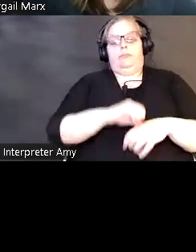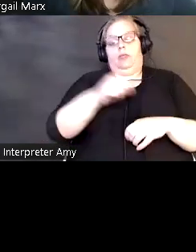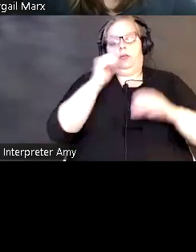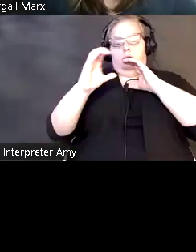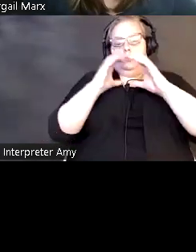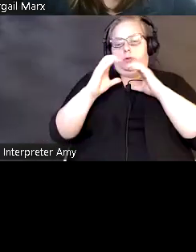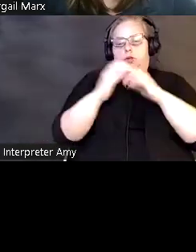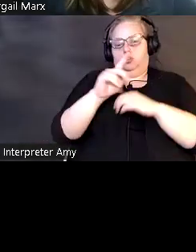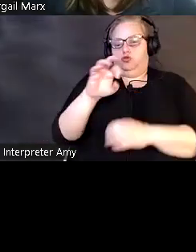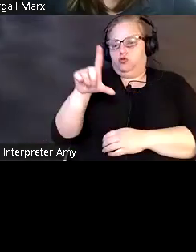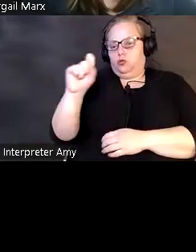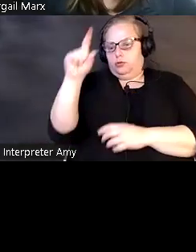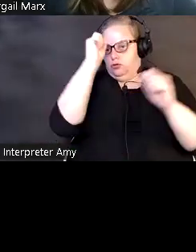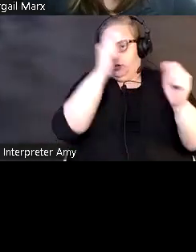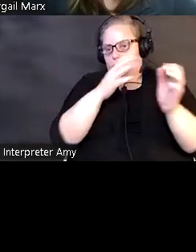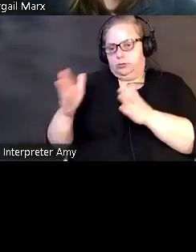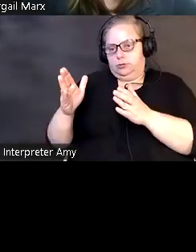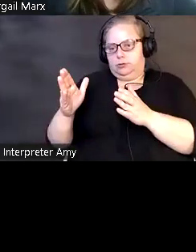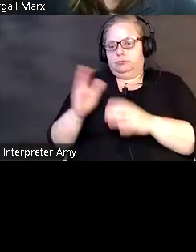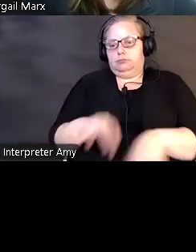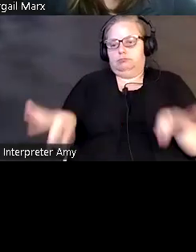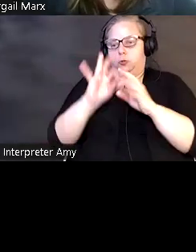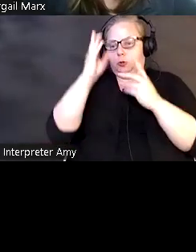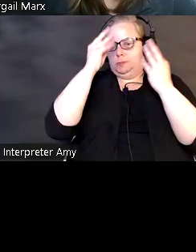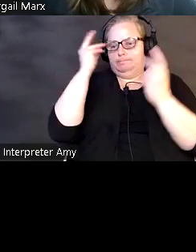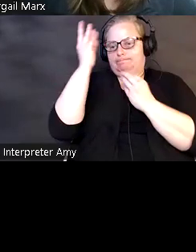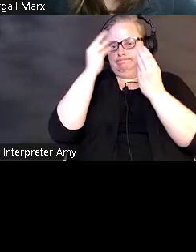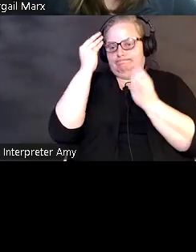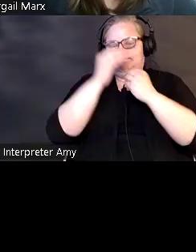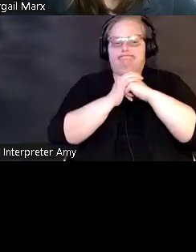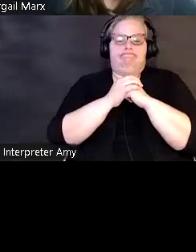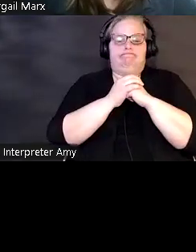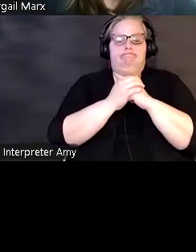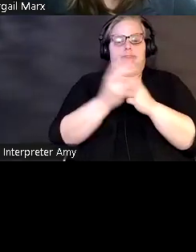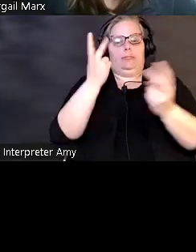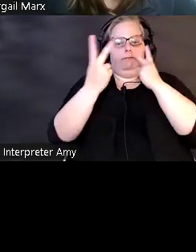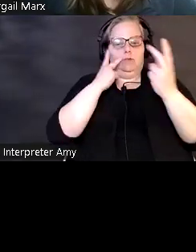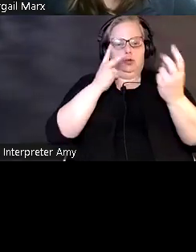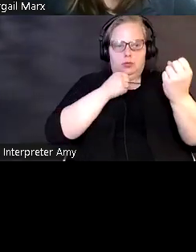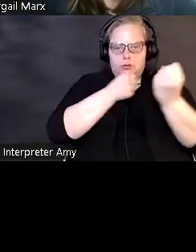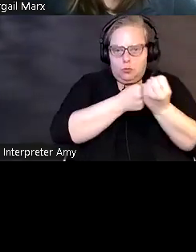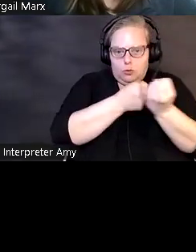and strategies that are important to think about are visual supports and role play.